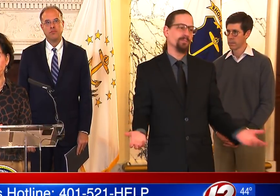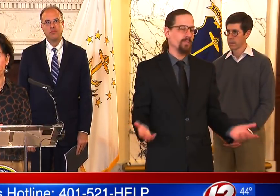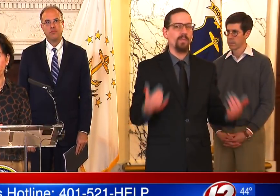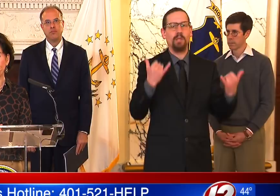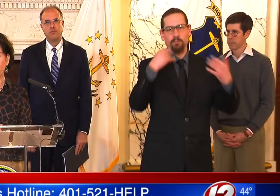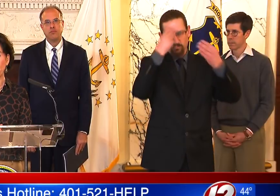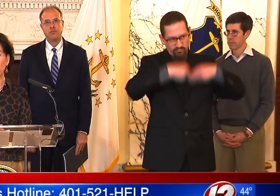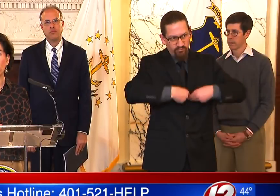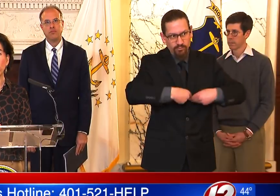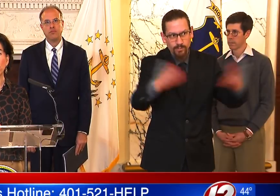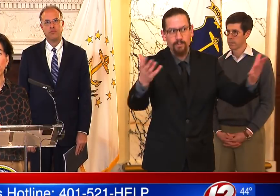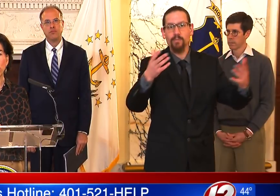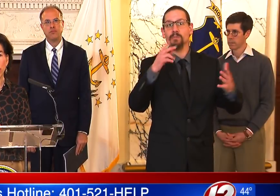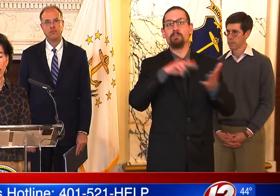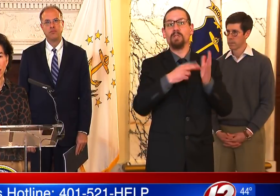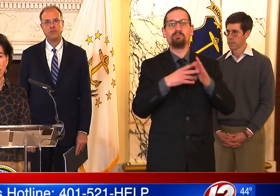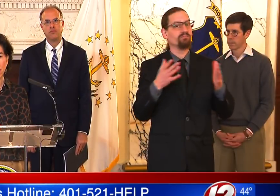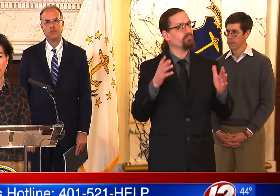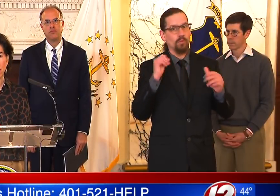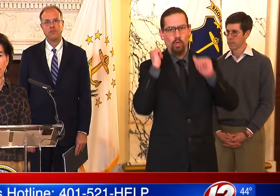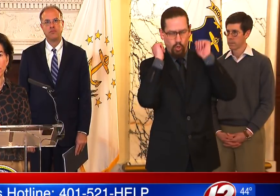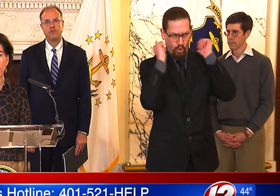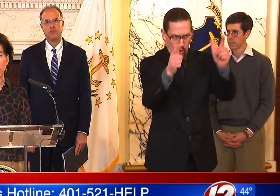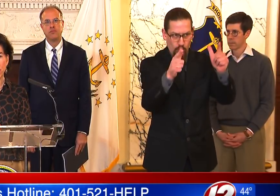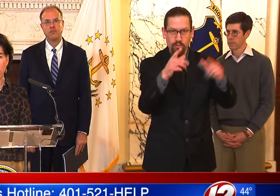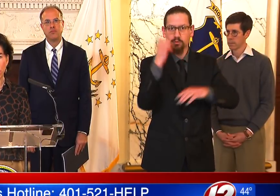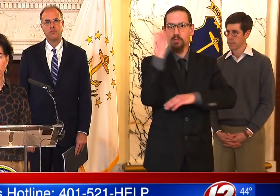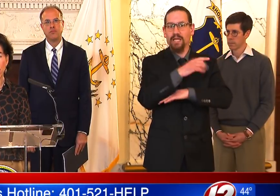ARE SUSPENDING ALL CHILDCARE LICENSES IN THE STATE OF RHODE